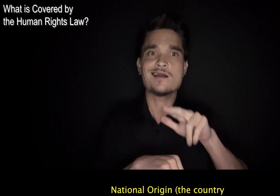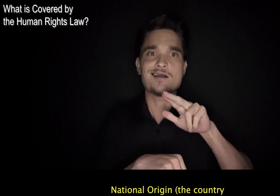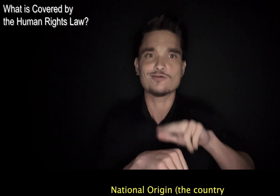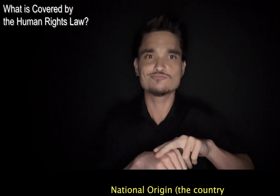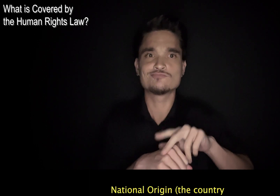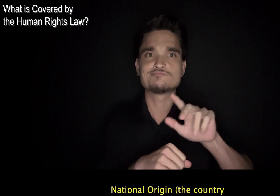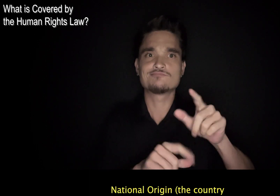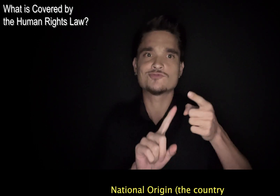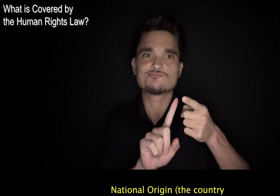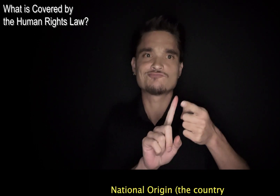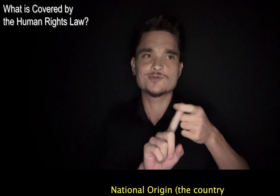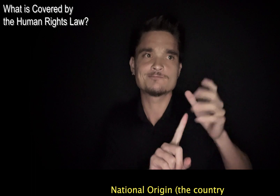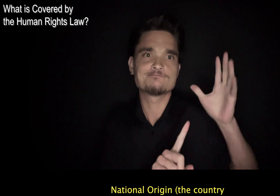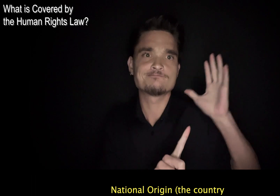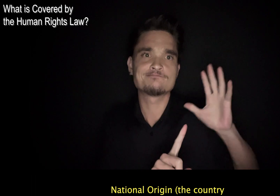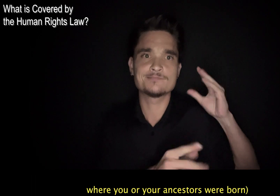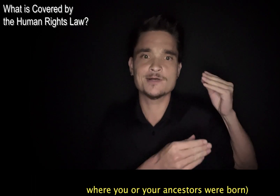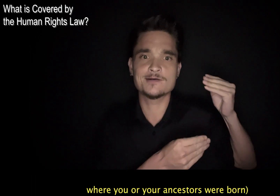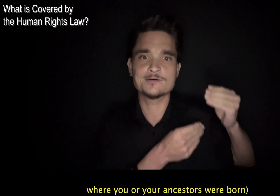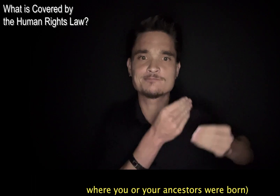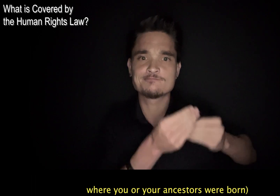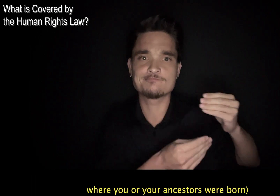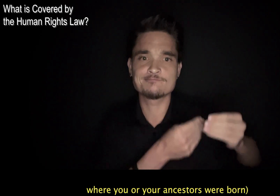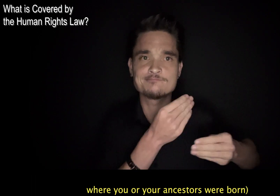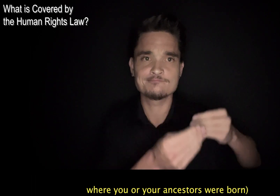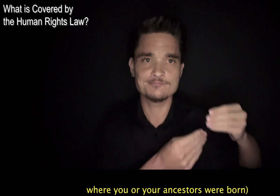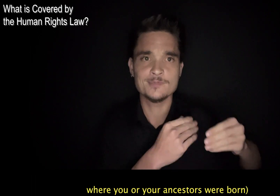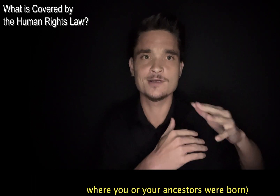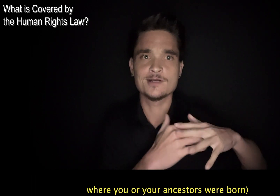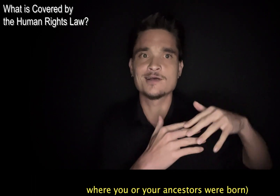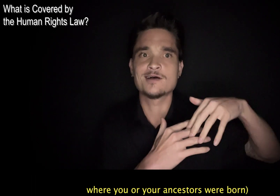National Origin (the country where you or your ancestors were born)